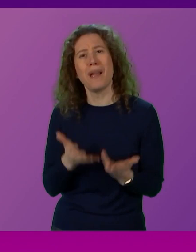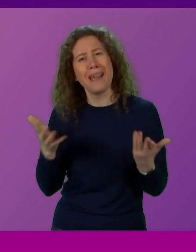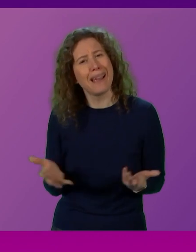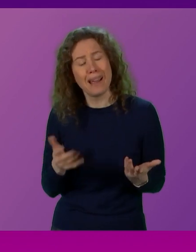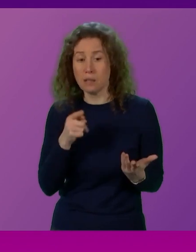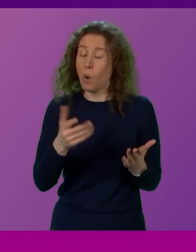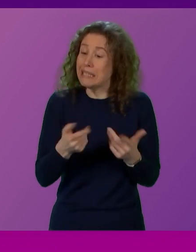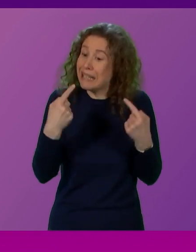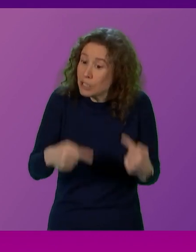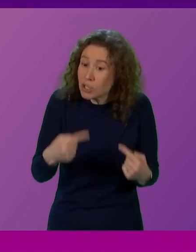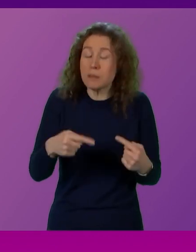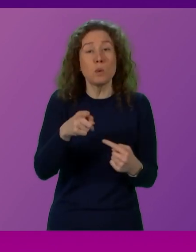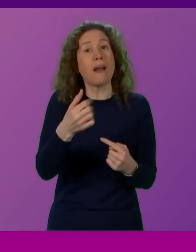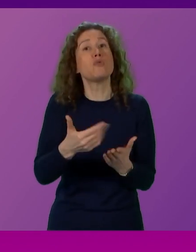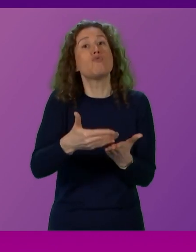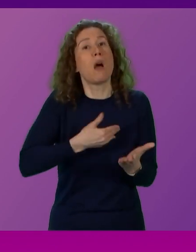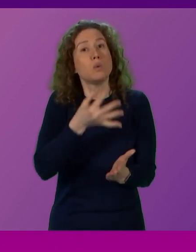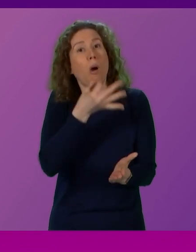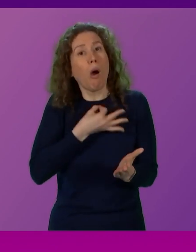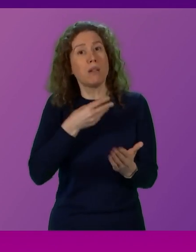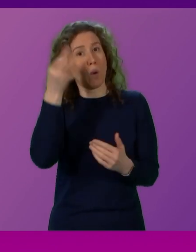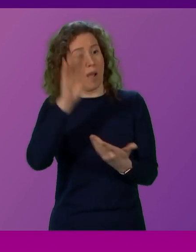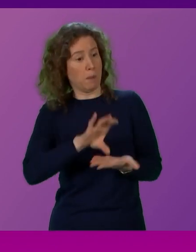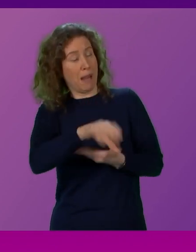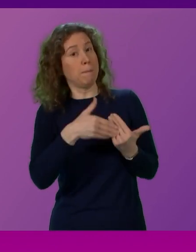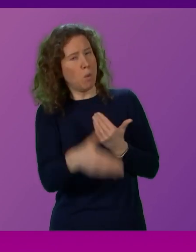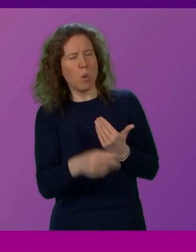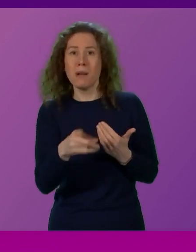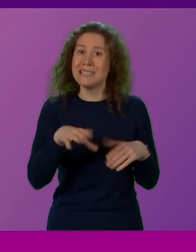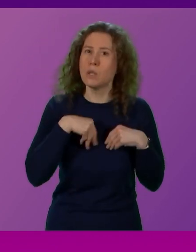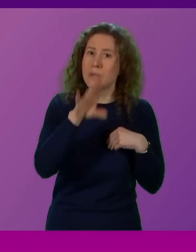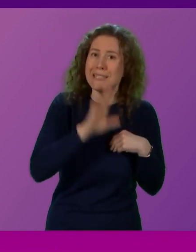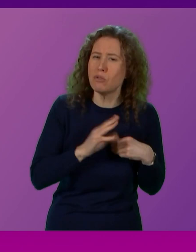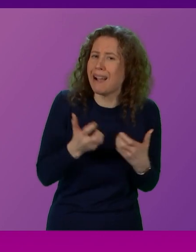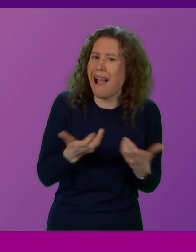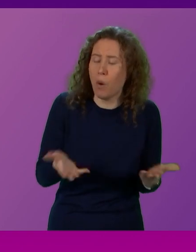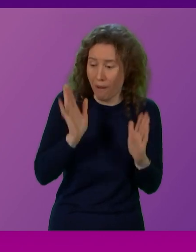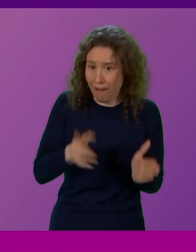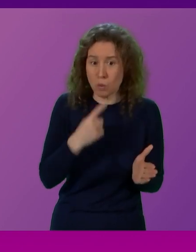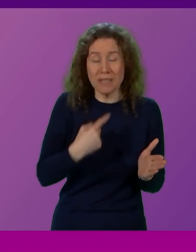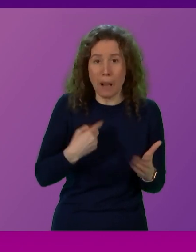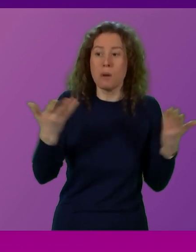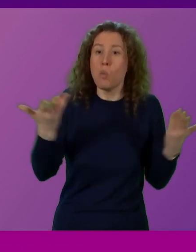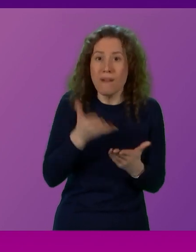is legitimate and which he has a right to do—and if he wants to be taken seriously, he must also say where that money should come from.